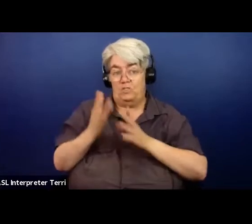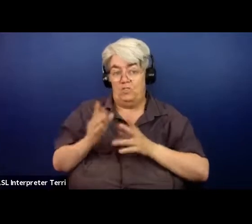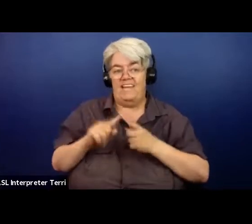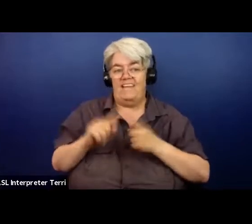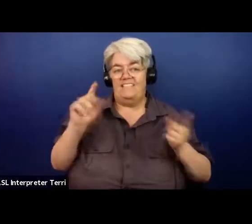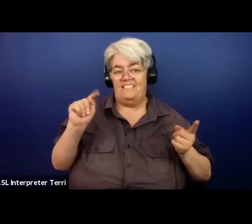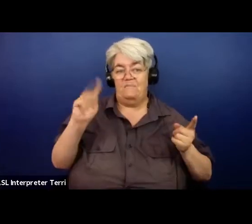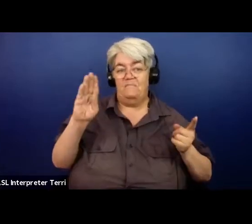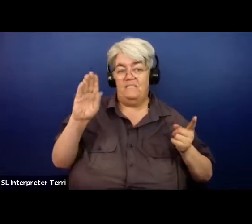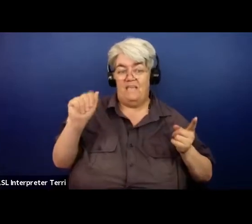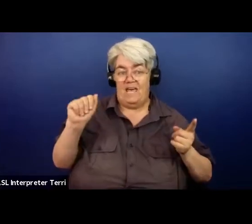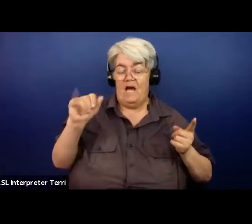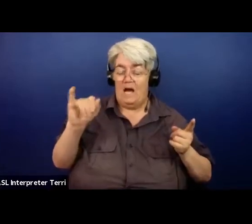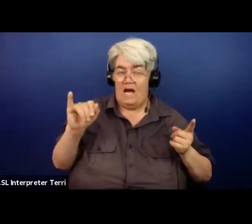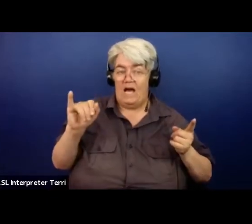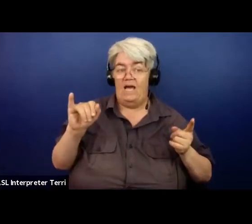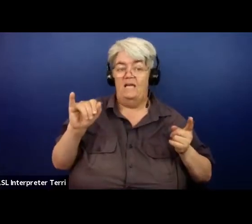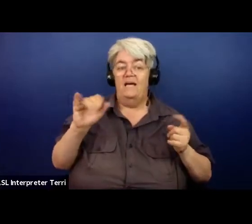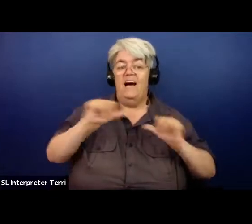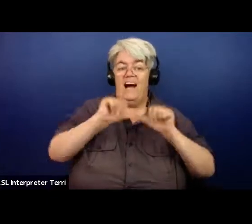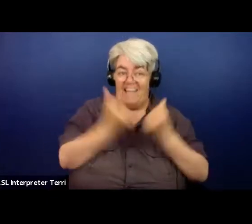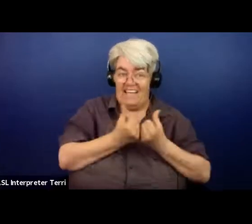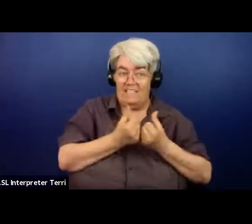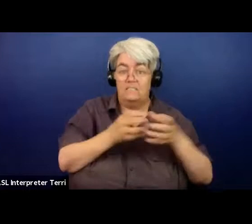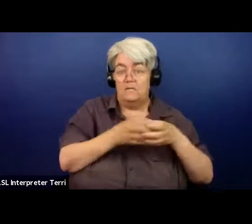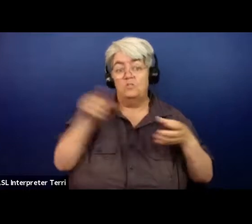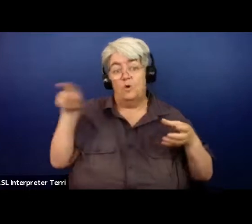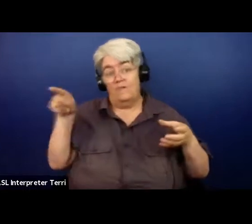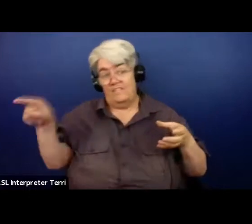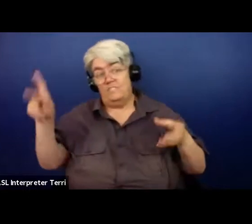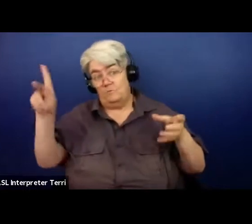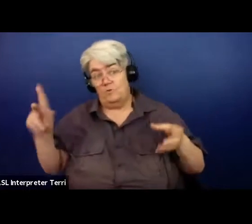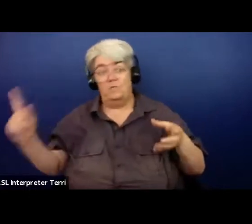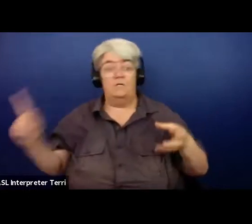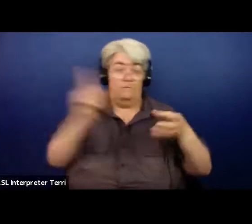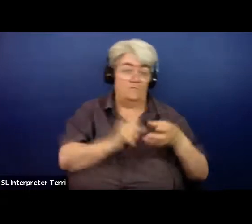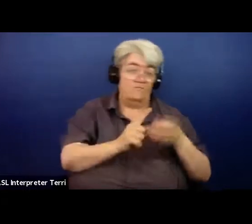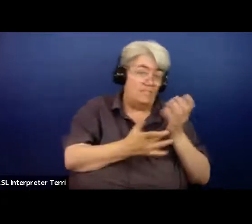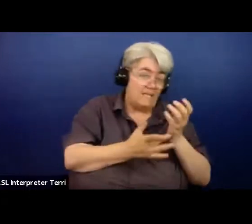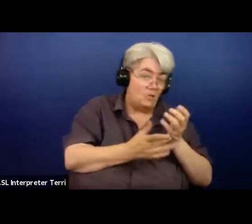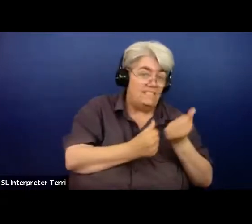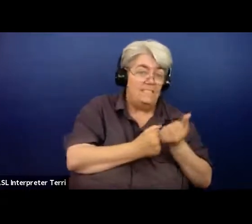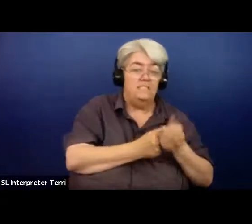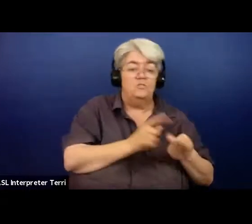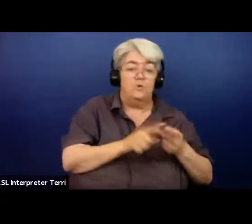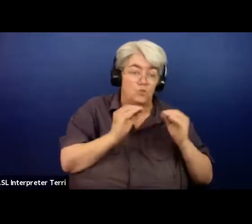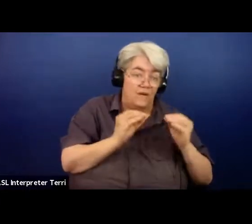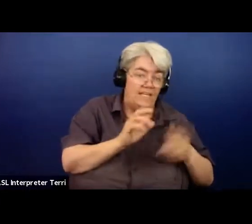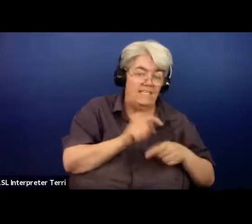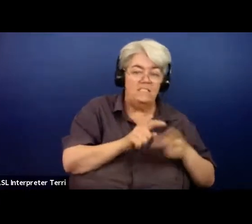of Colorado. He's available for ongoing technical assistance and training needs. In the quarterly call we begin to see